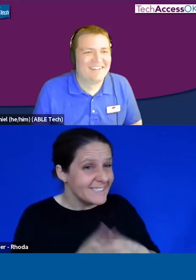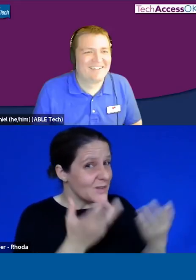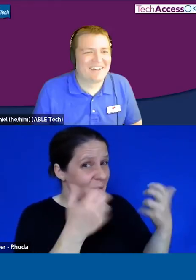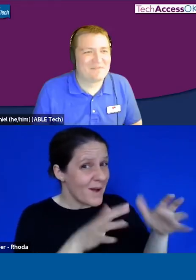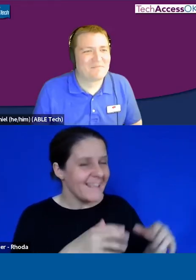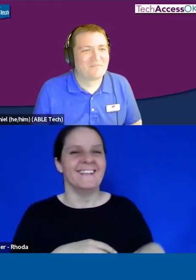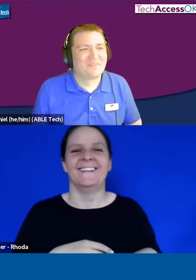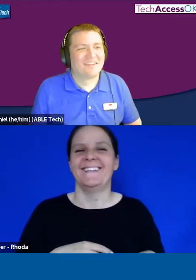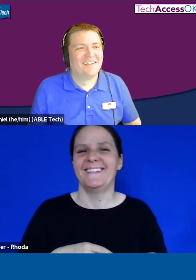Right.